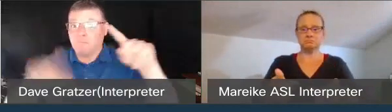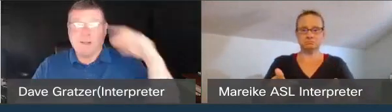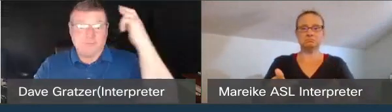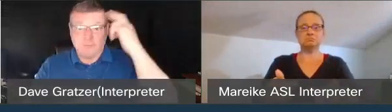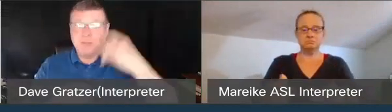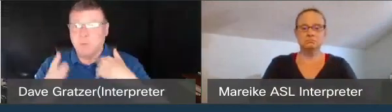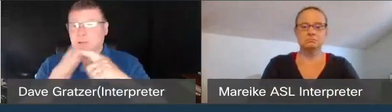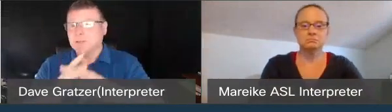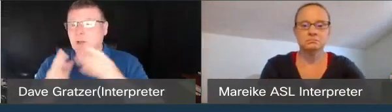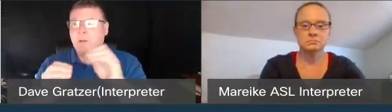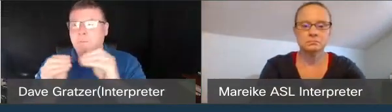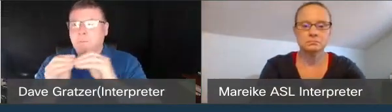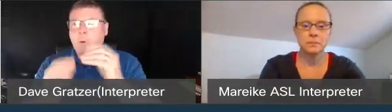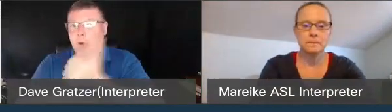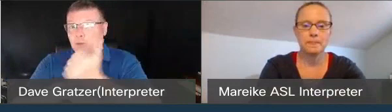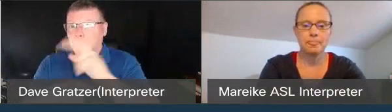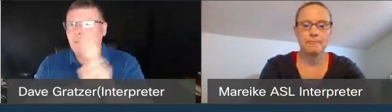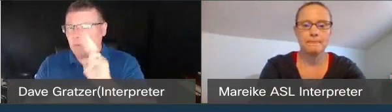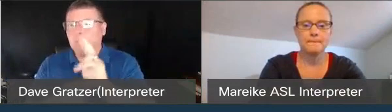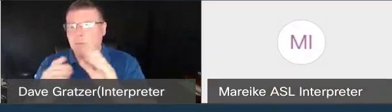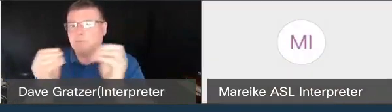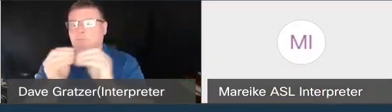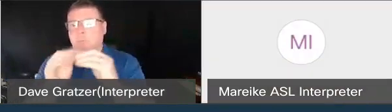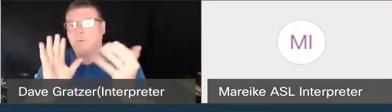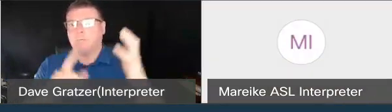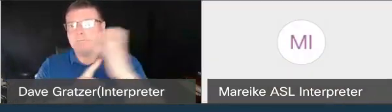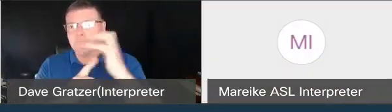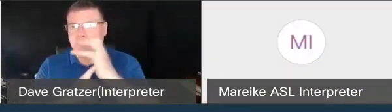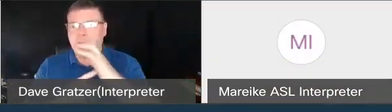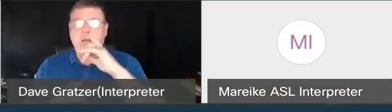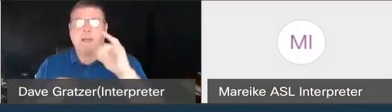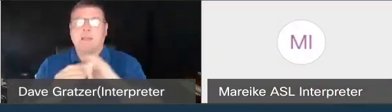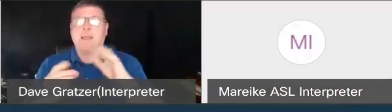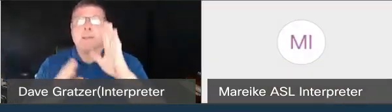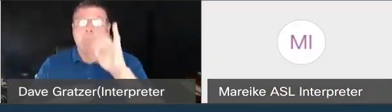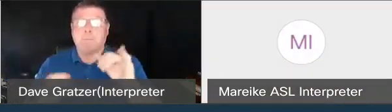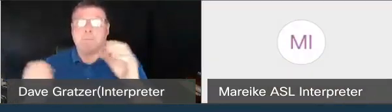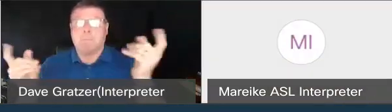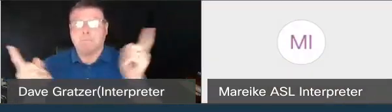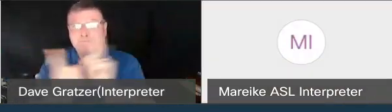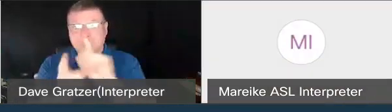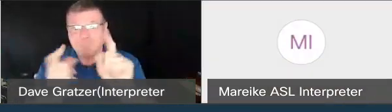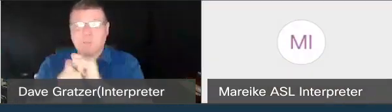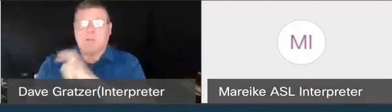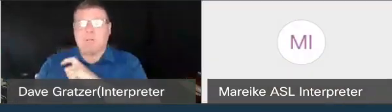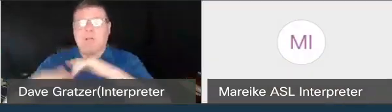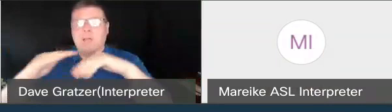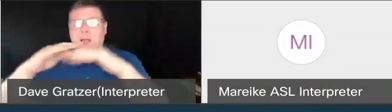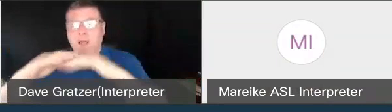really become much more prevalent. Uh, a lot more encounters by law enforcement with individuals under the, uh, influence